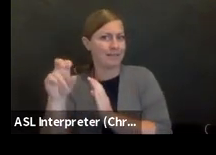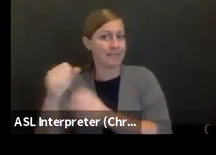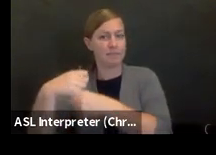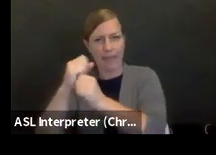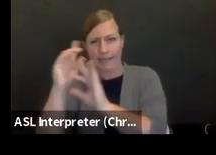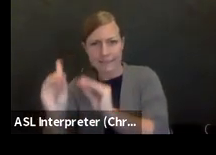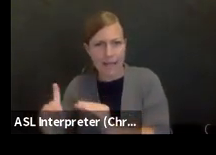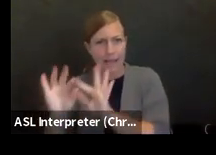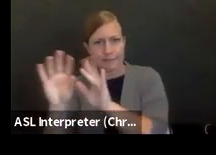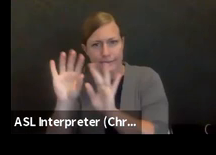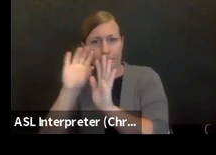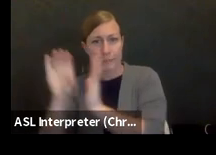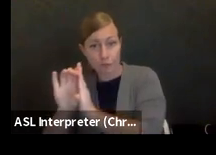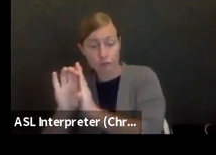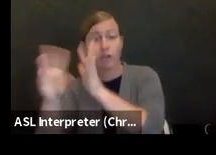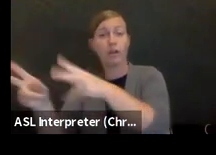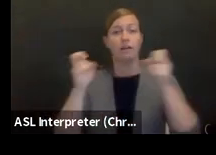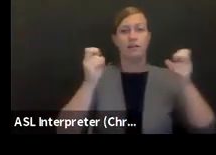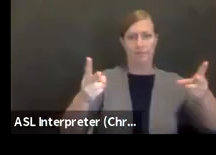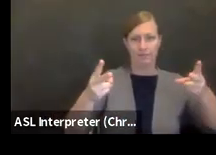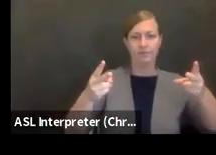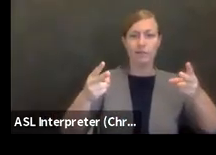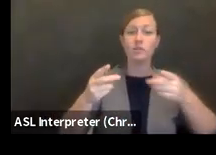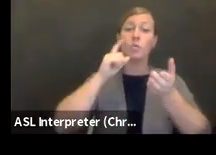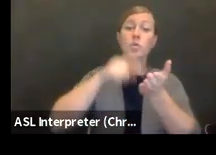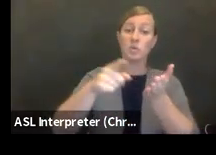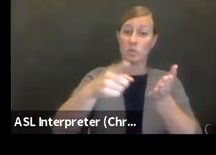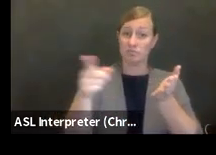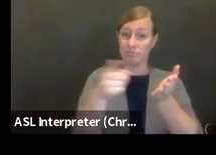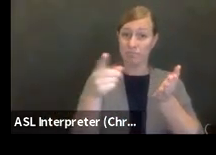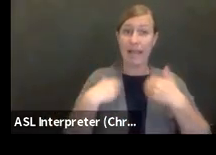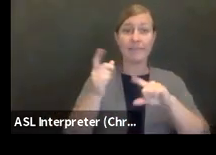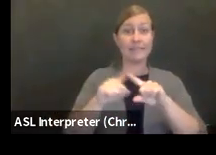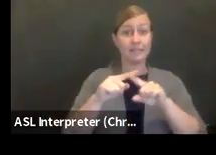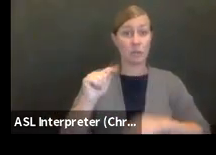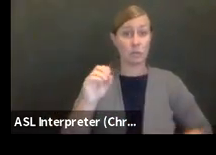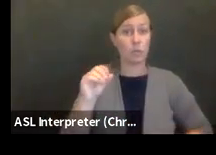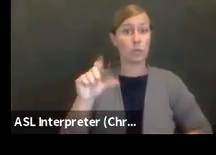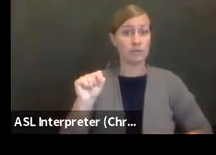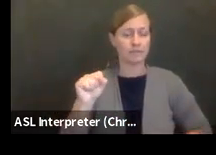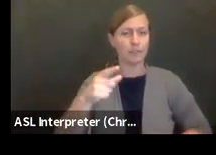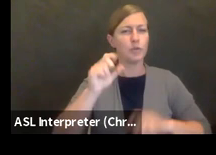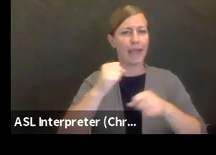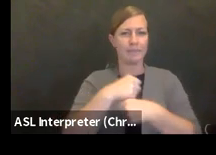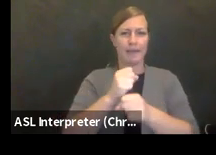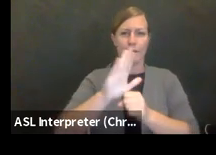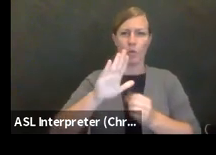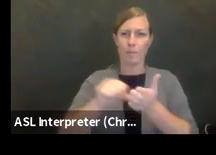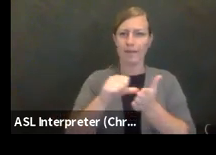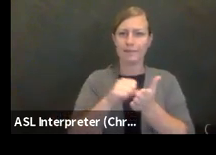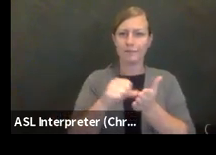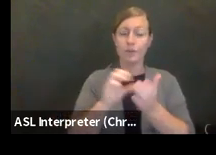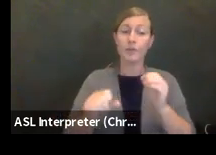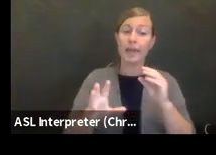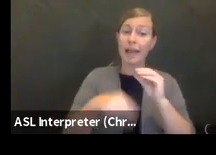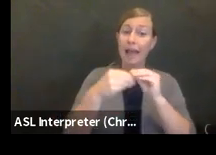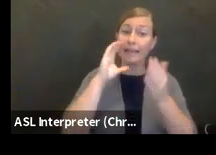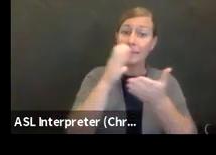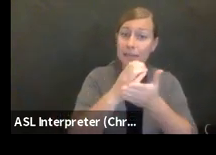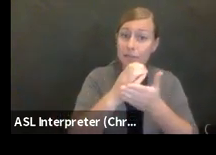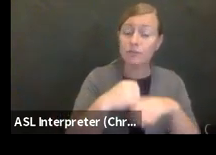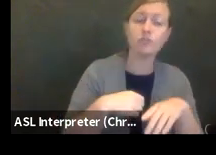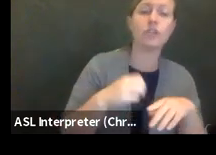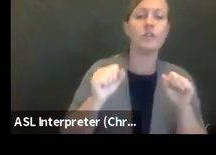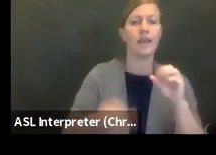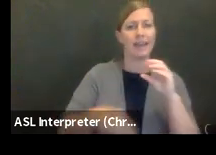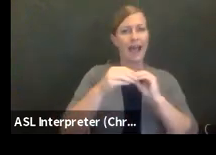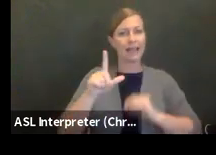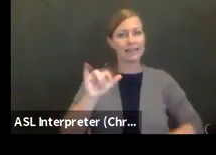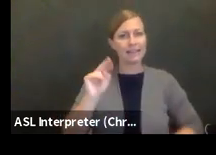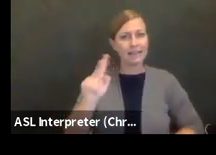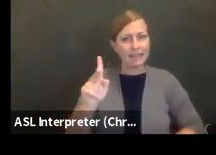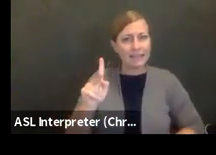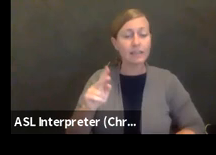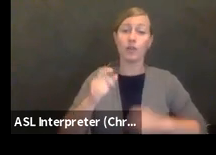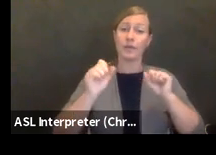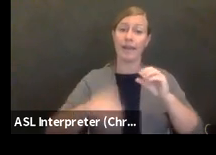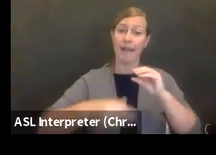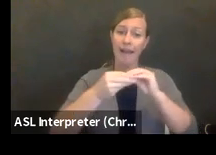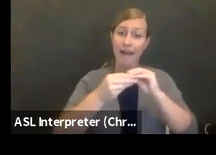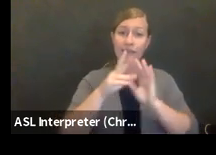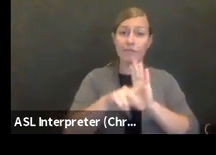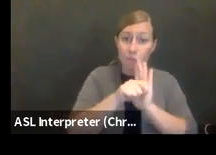ESD 112-- Kristina Wambold: You will notice that you have all sorts of tools in here to create eight your page, you can add images you can add links you can add media that you've recorded somewhere else.